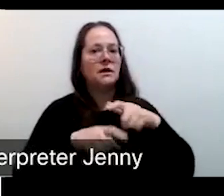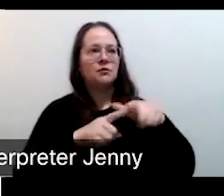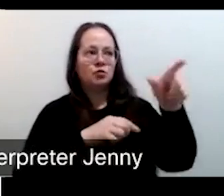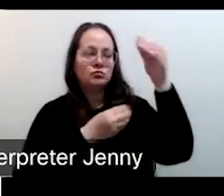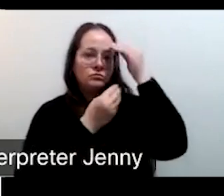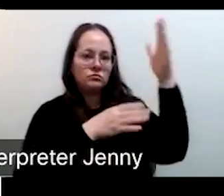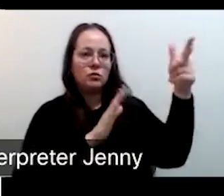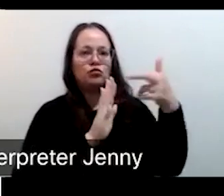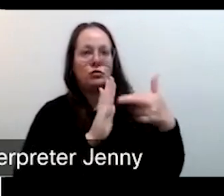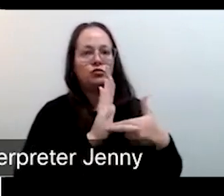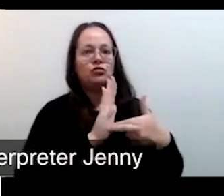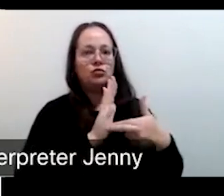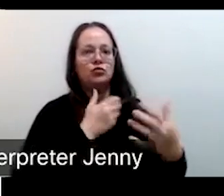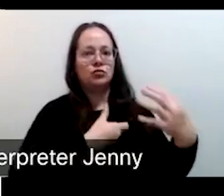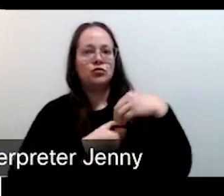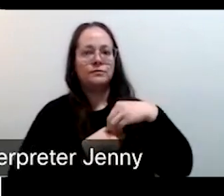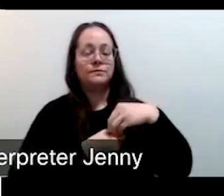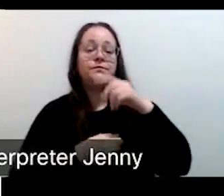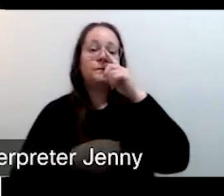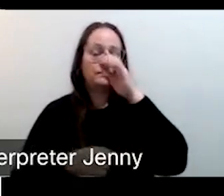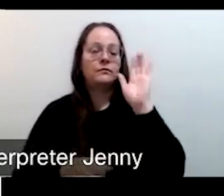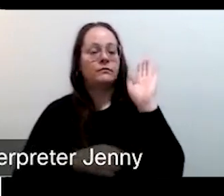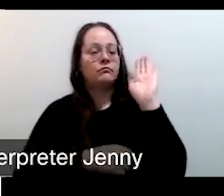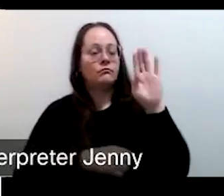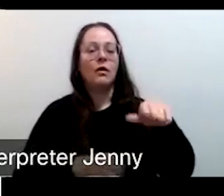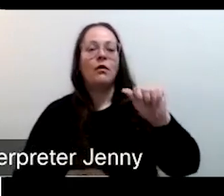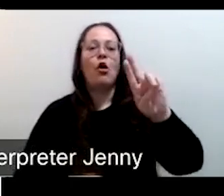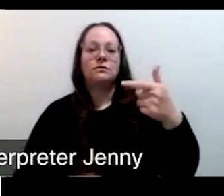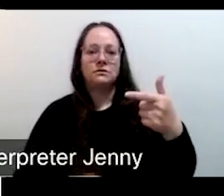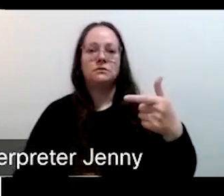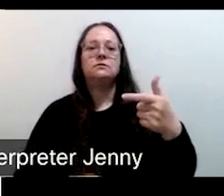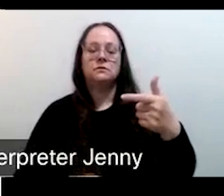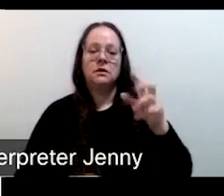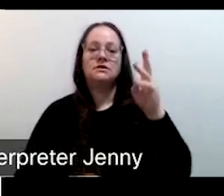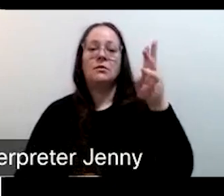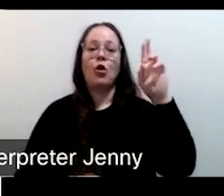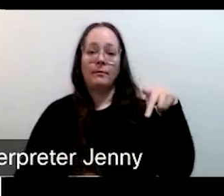In late August, WRP student registration opens.